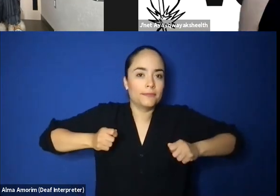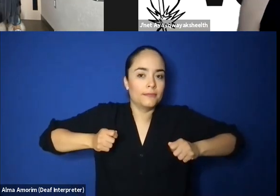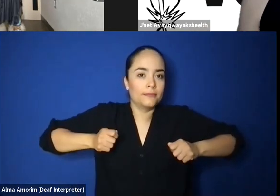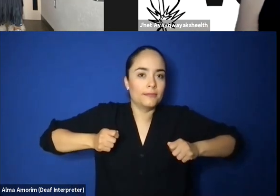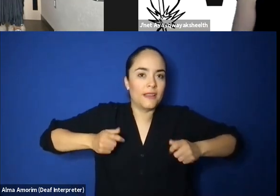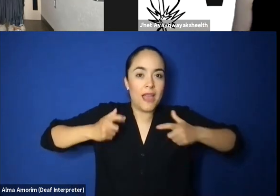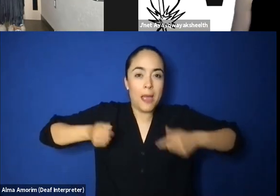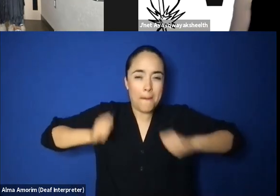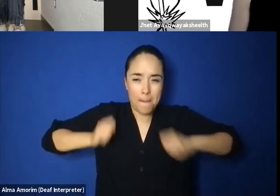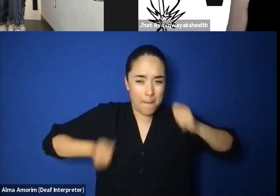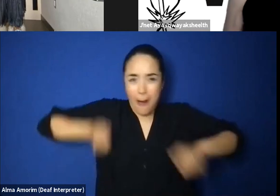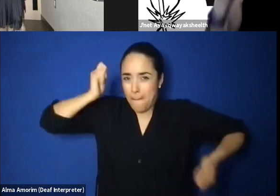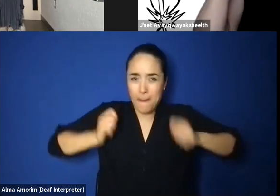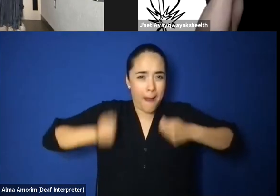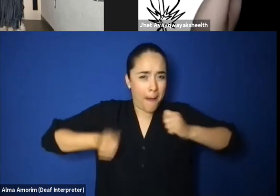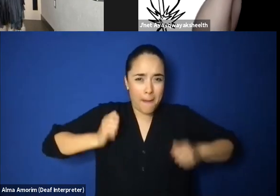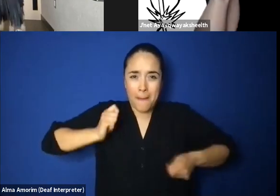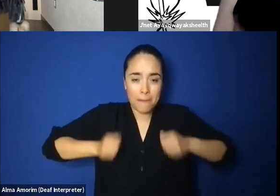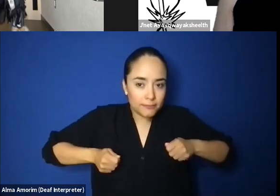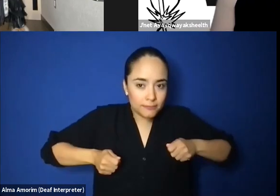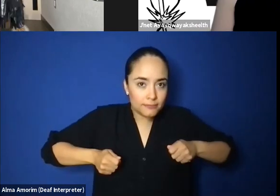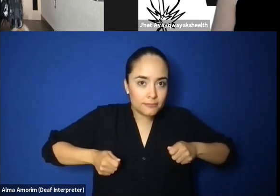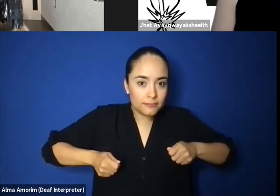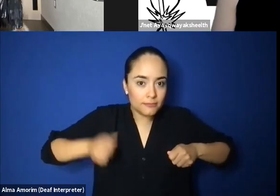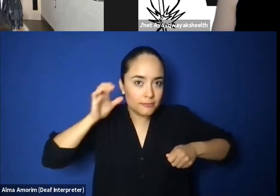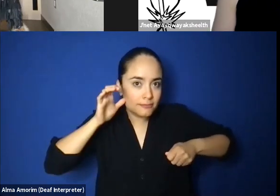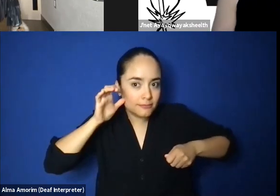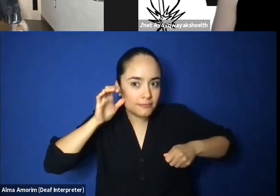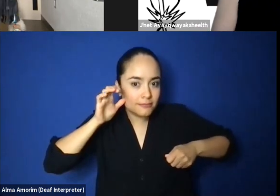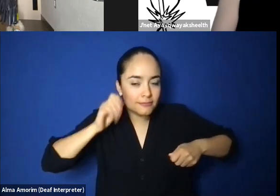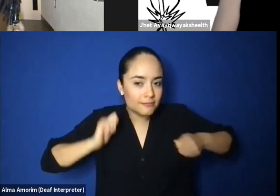and you really got to listen, you really got to be tuned in, to be like, oh! And sometimes they'll trick